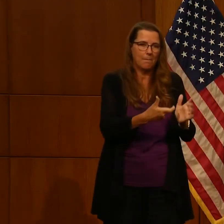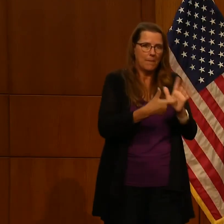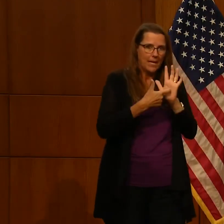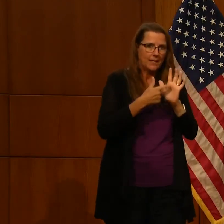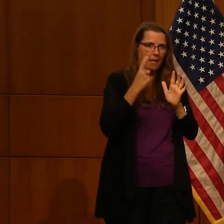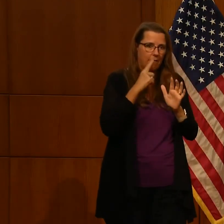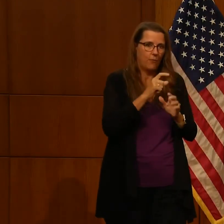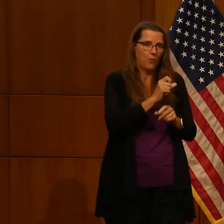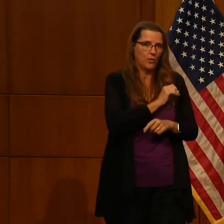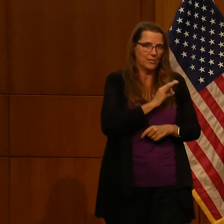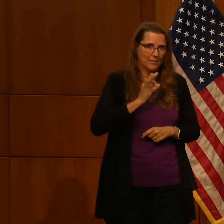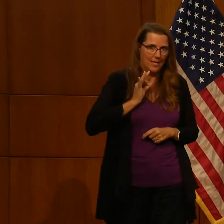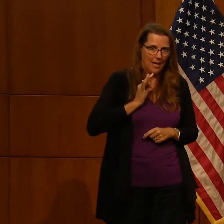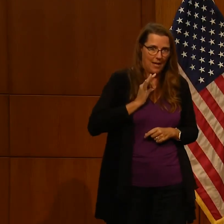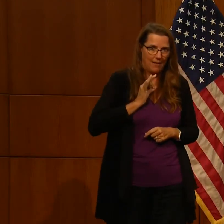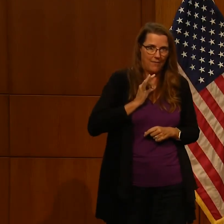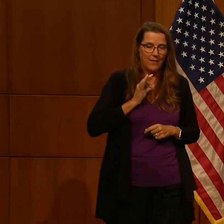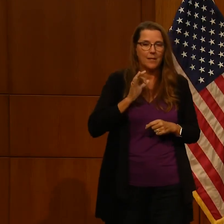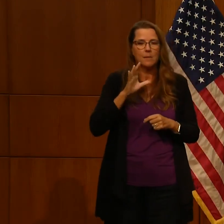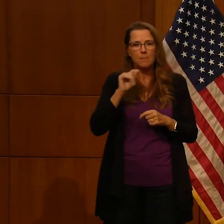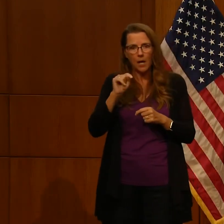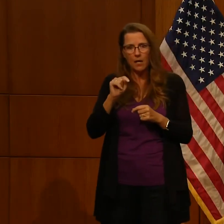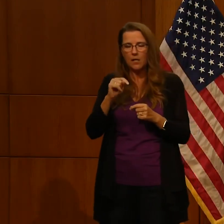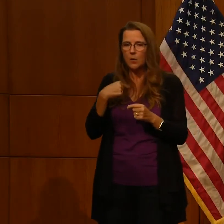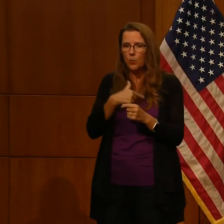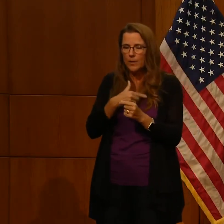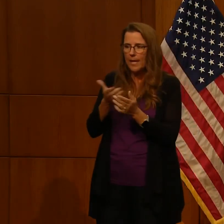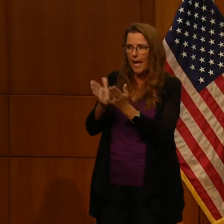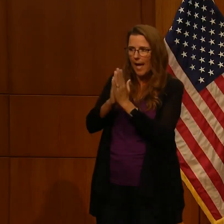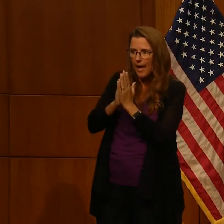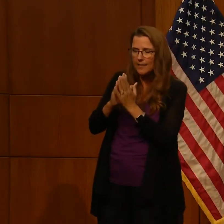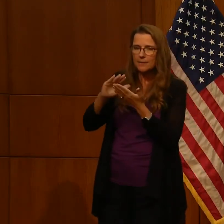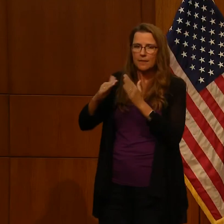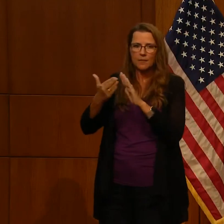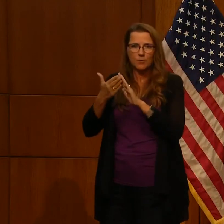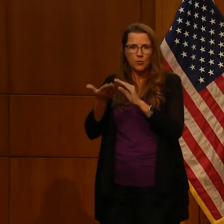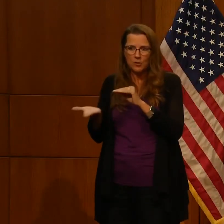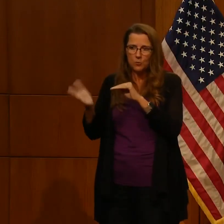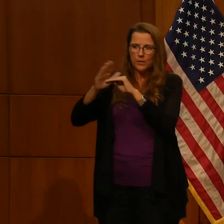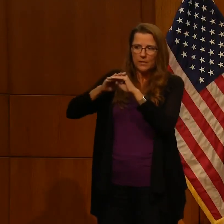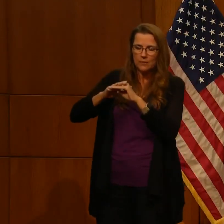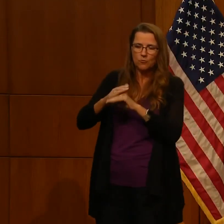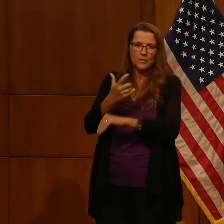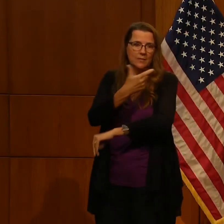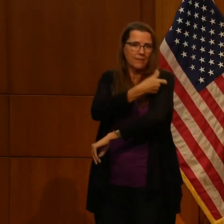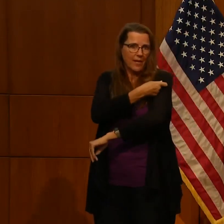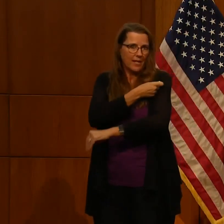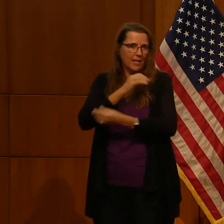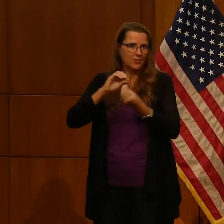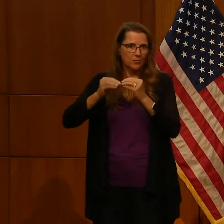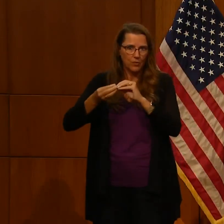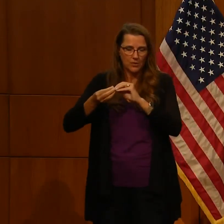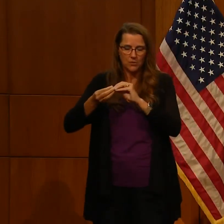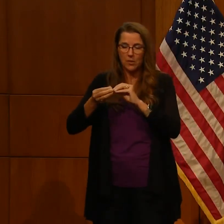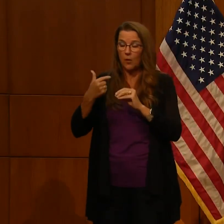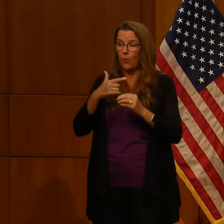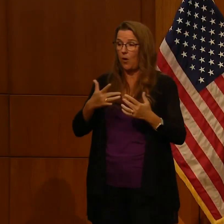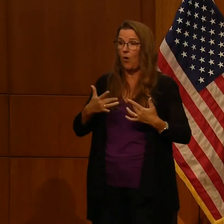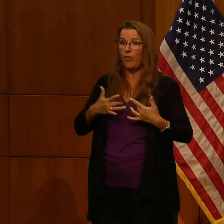MANDATE FOR OUR STAFF PRECISELY FOR THIS REASON, BUT WE ALSO APPEAL TO OUR COMMUNITY TO